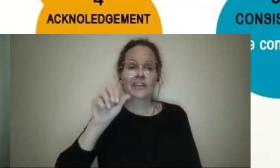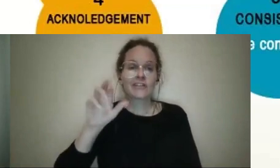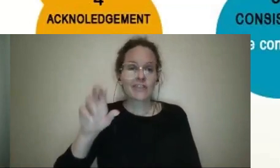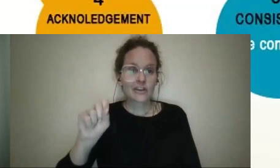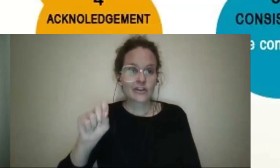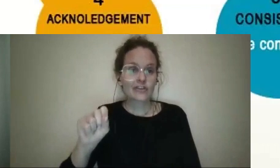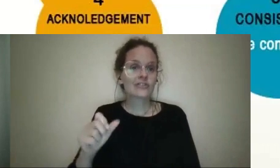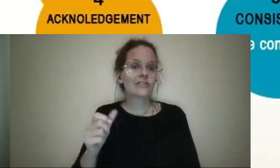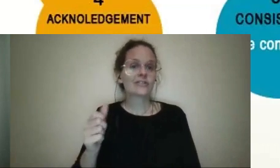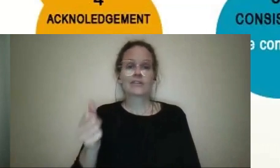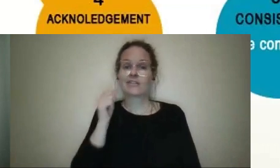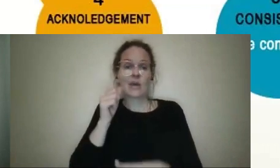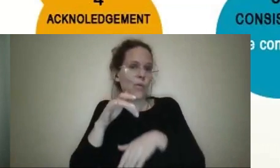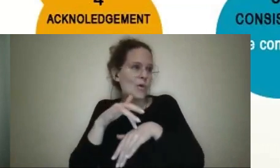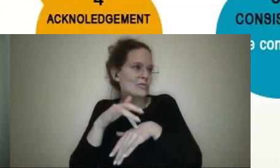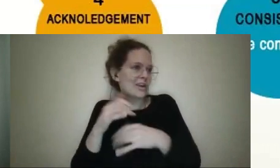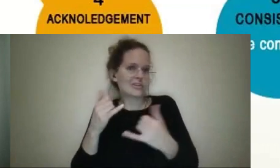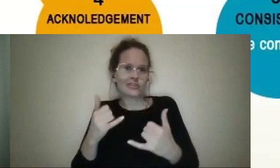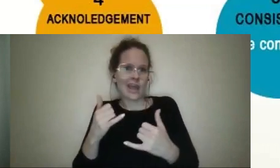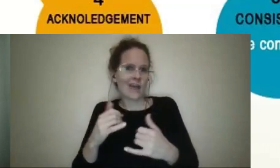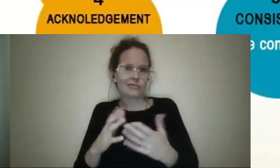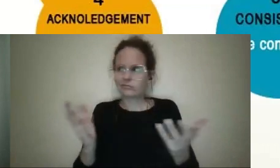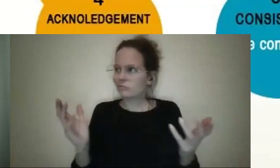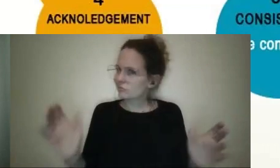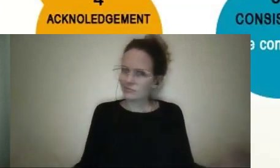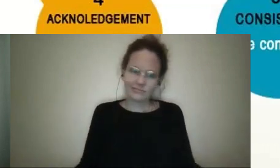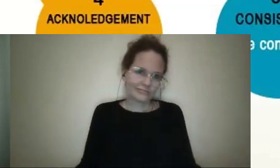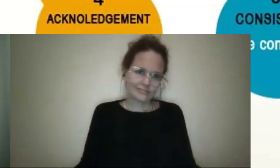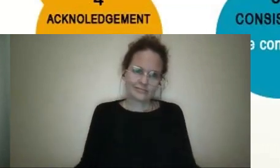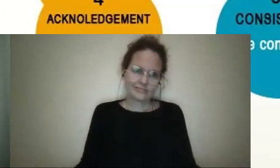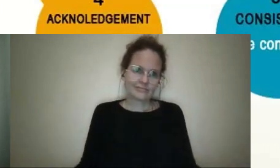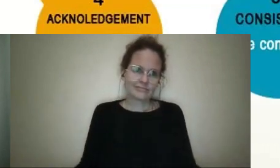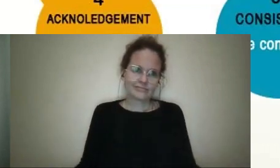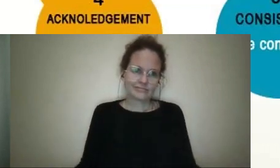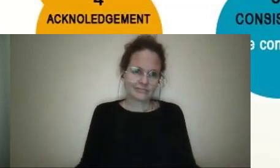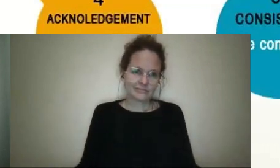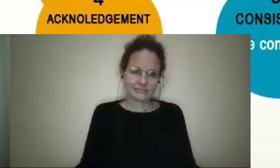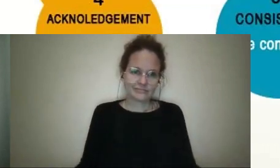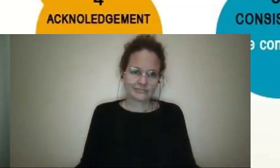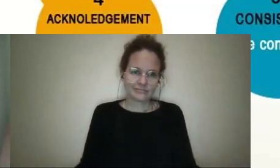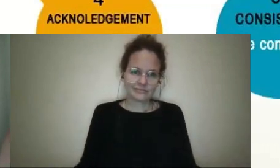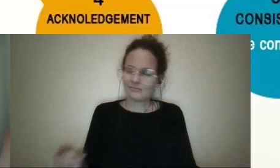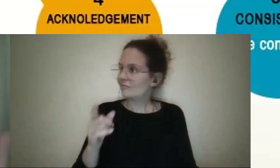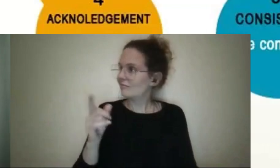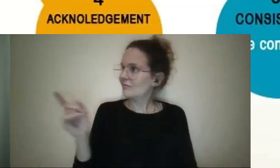go near those foods with a 10 foot pole. It's like "well, you guys, that's all you